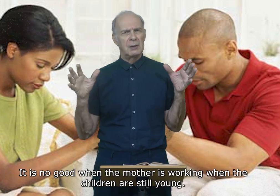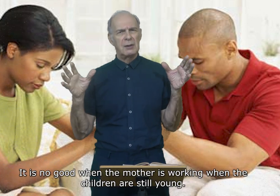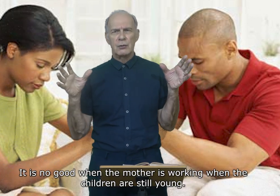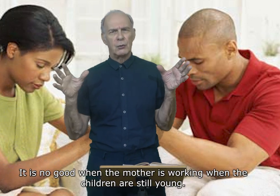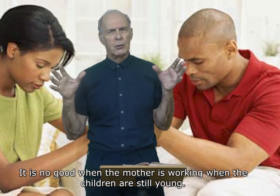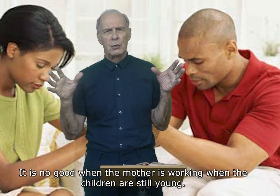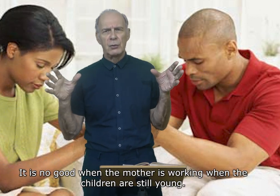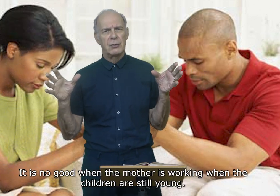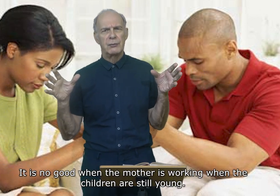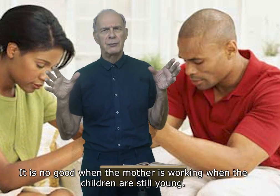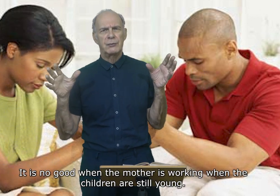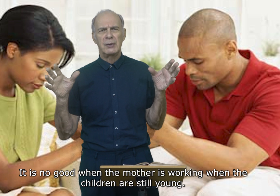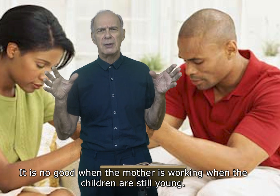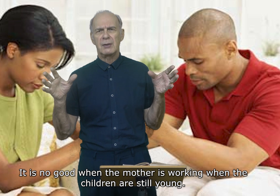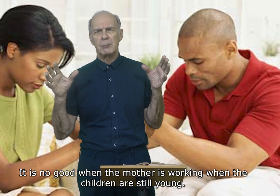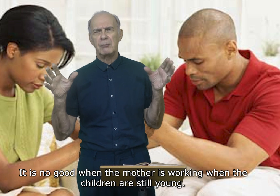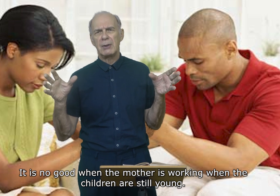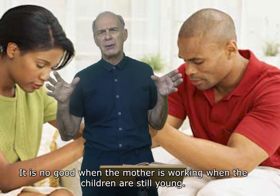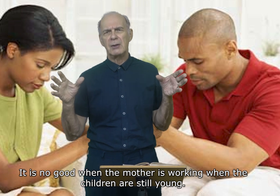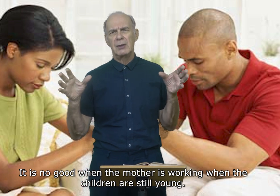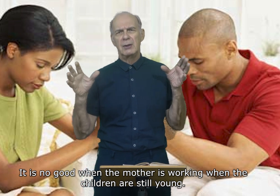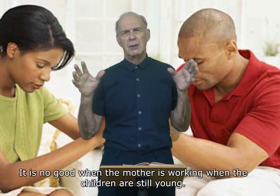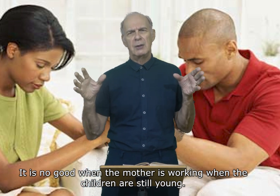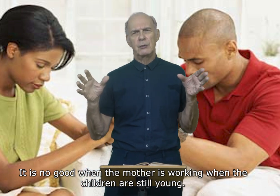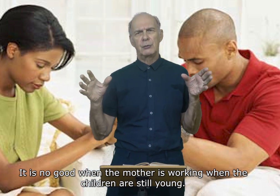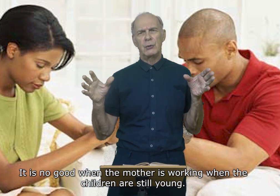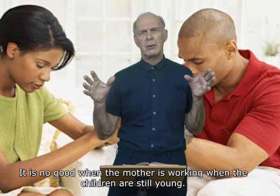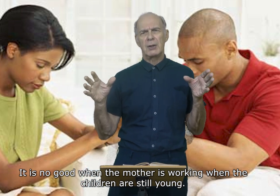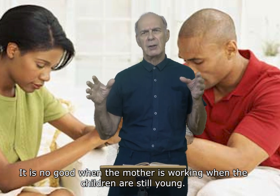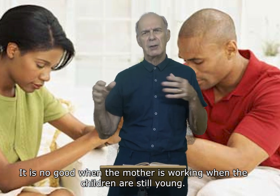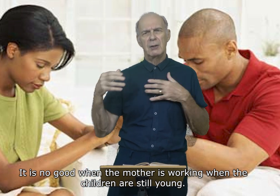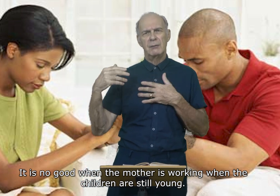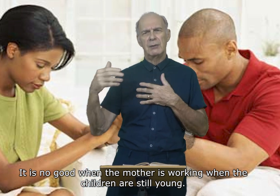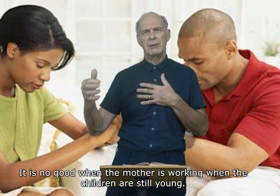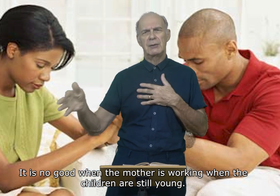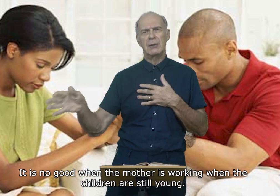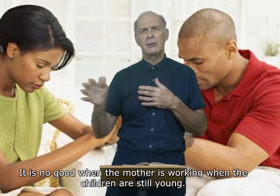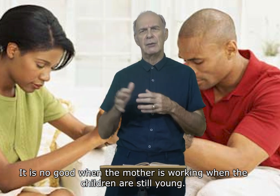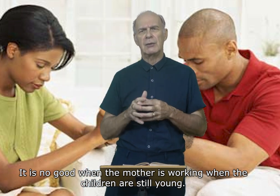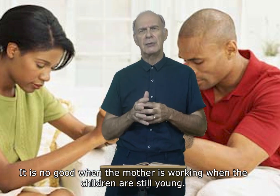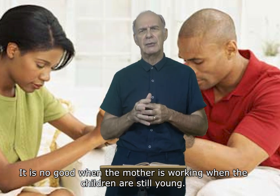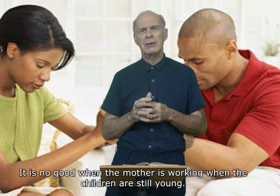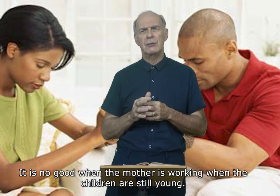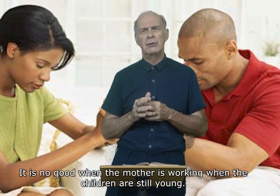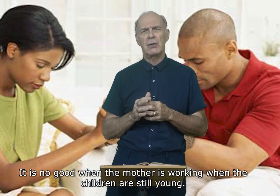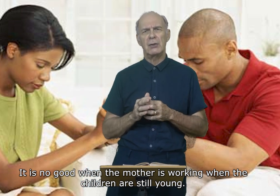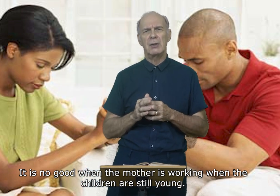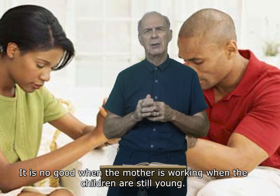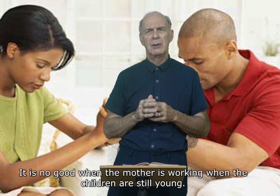It is no good when the mother is working when the children are still young.